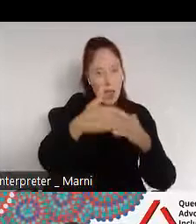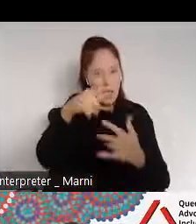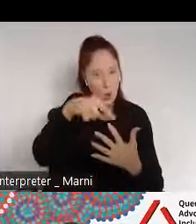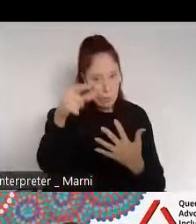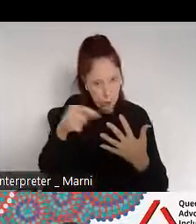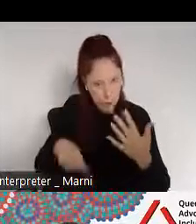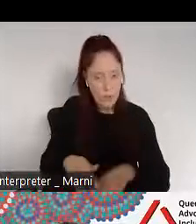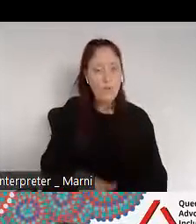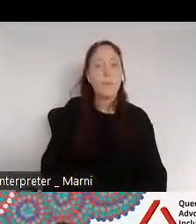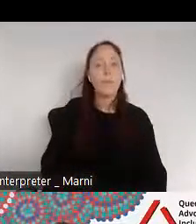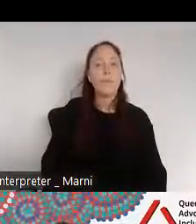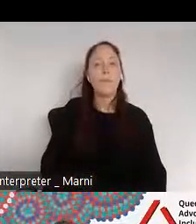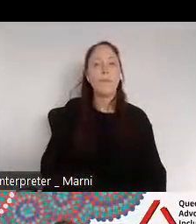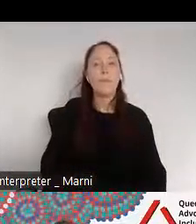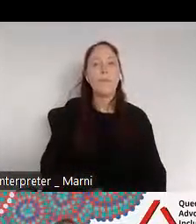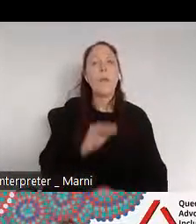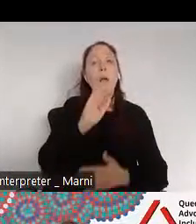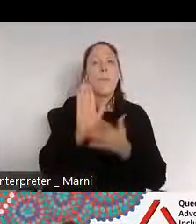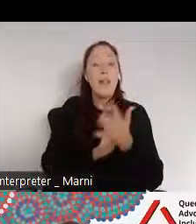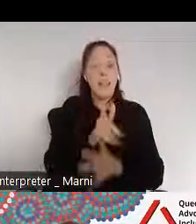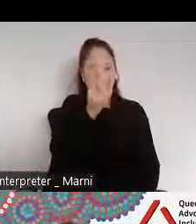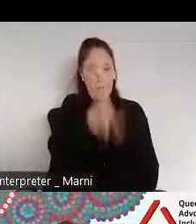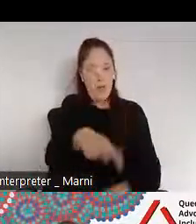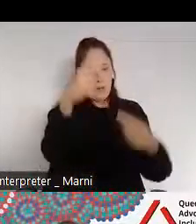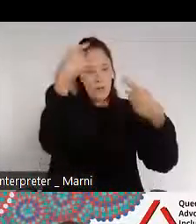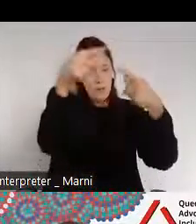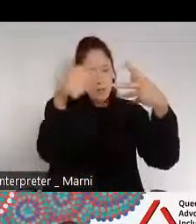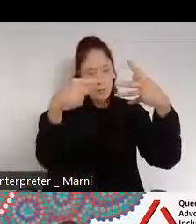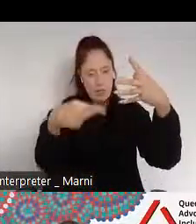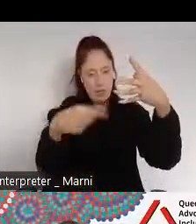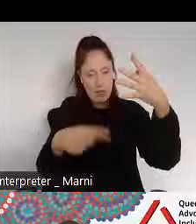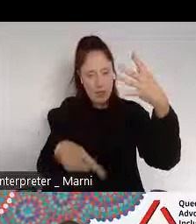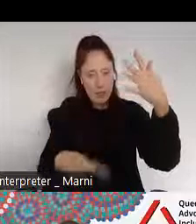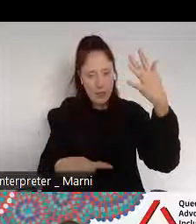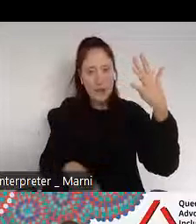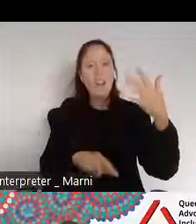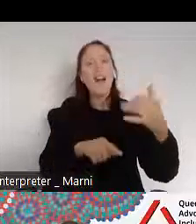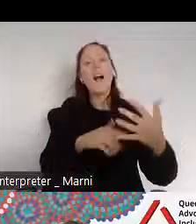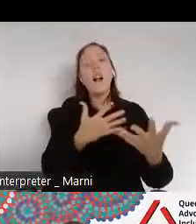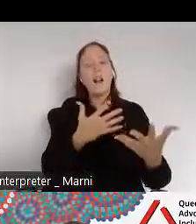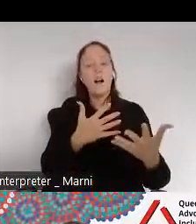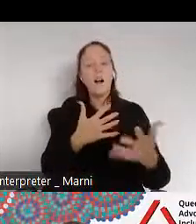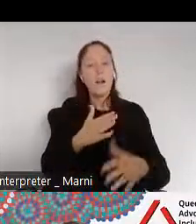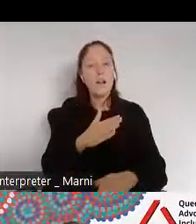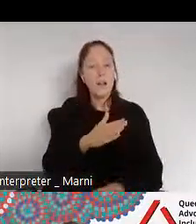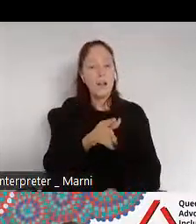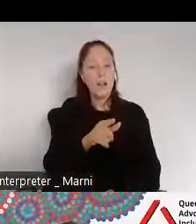who satisfies all the criteria we just mentioned should really be appointed in place or instead of the public guardian if they're available.